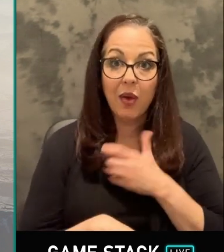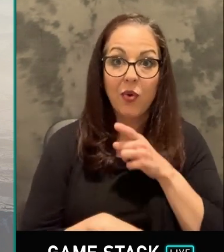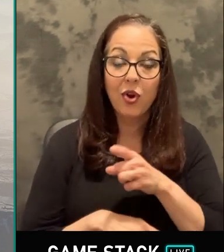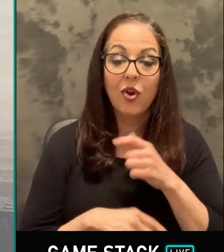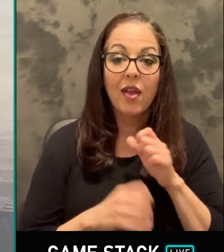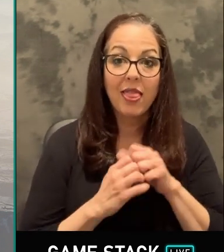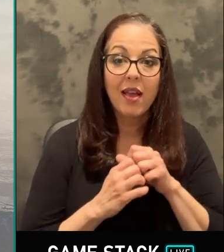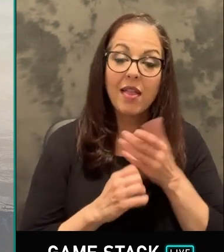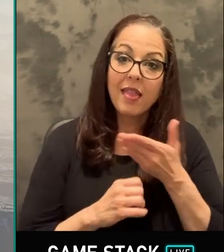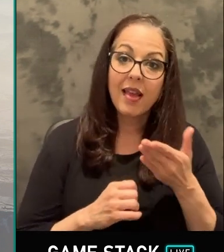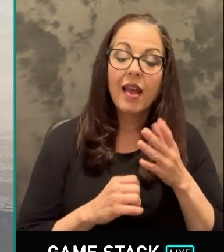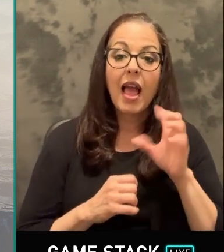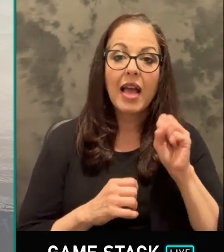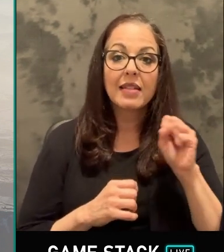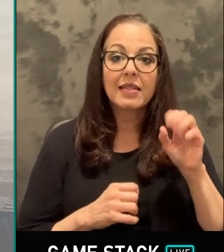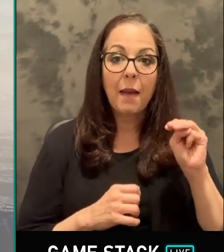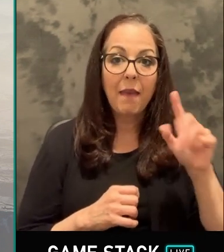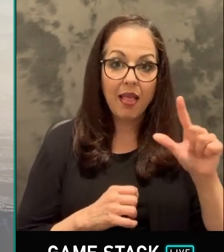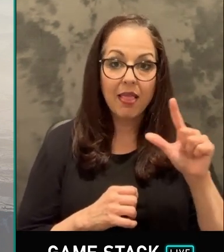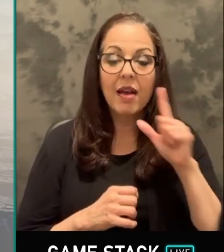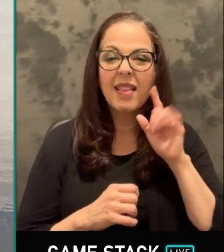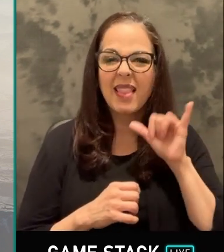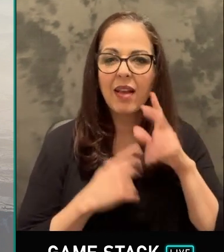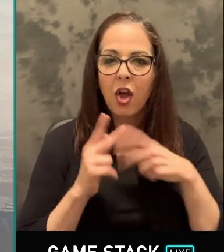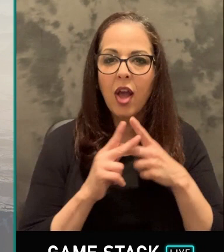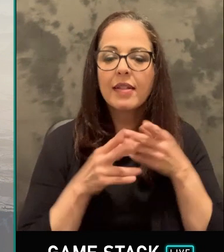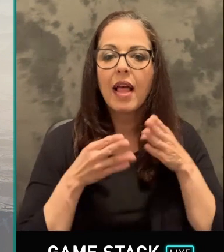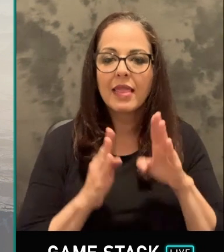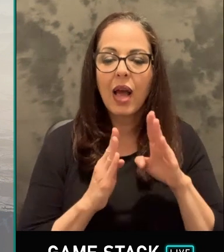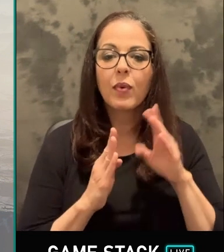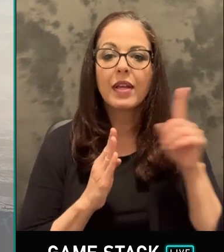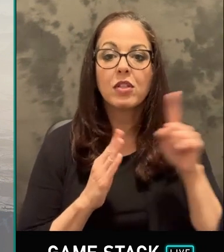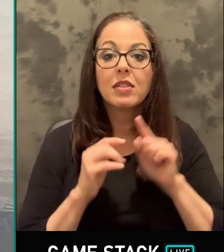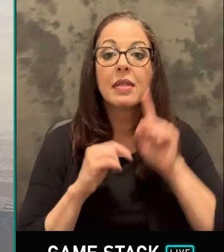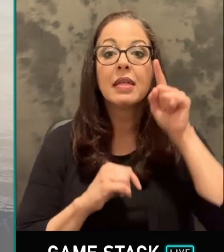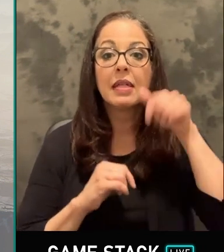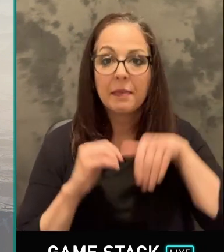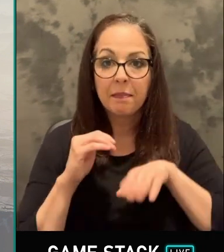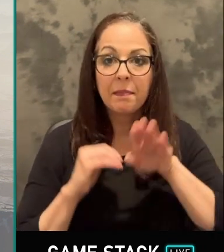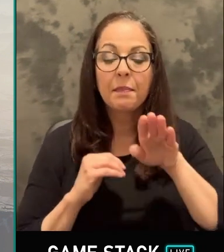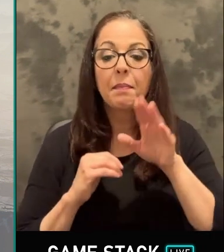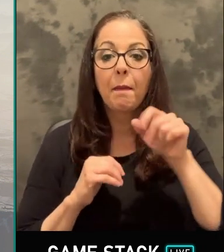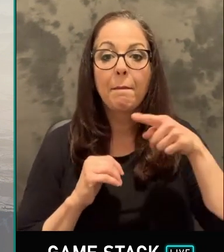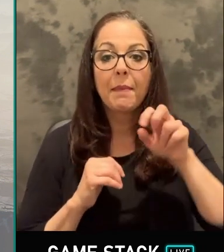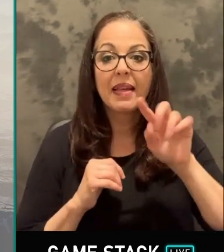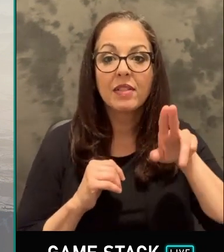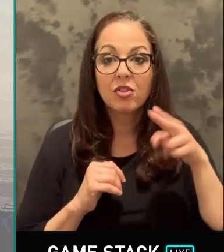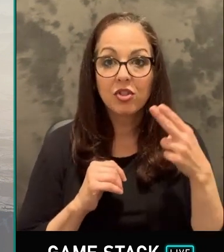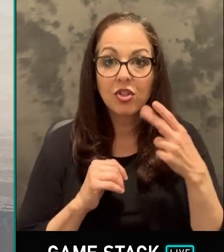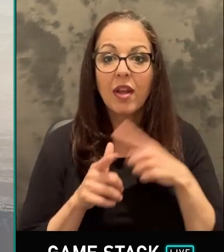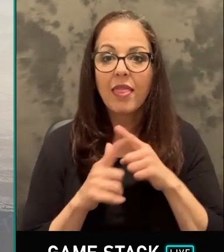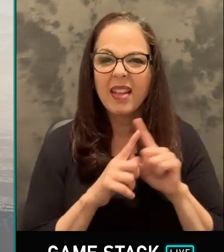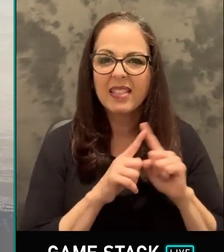a markup language allowing you to tweak the pitch rates, prosody in your lines, giving different flavors to your voices.